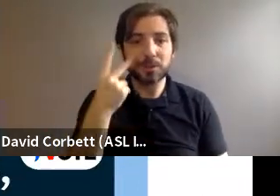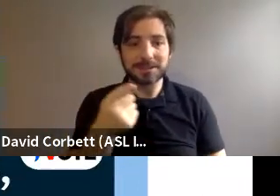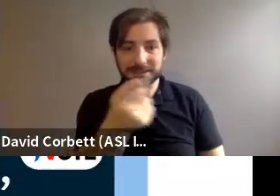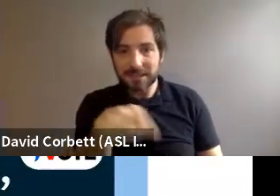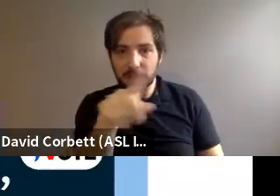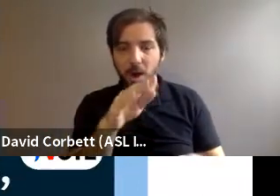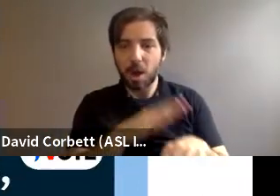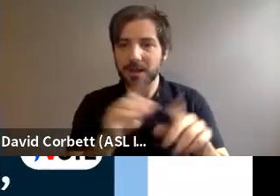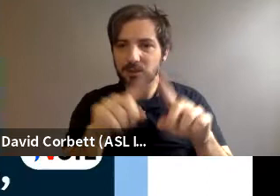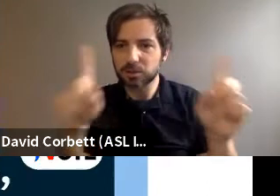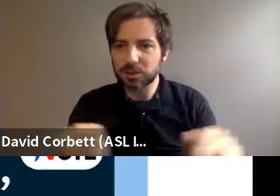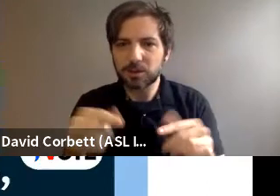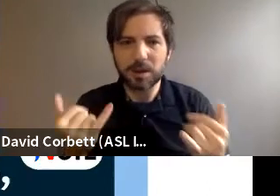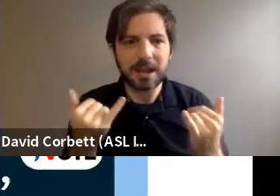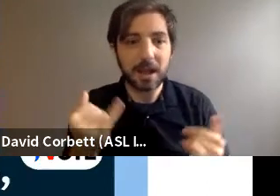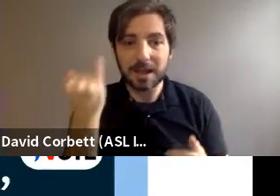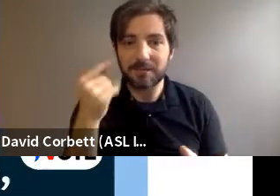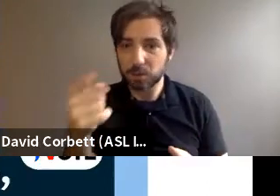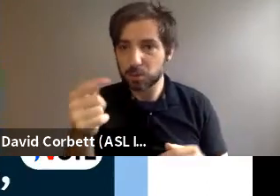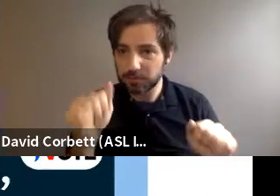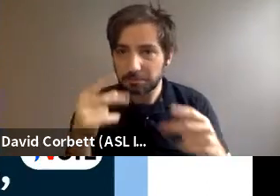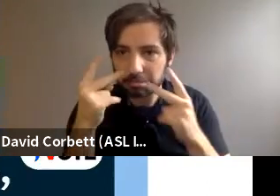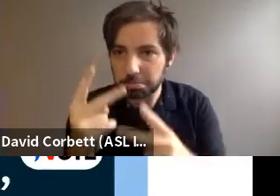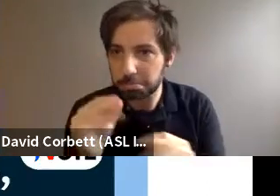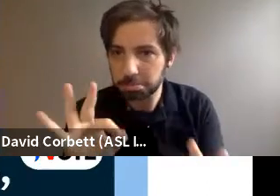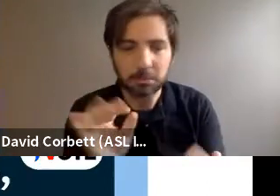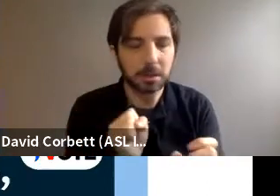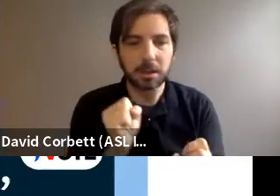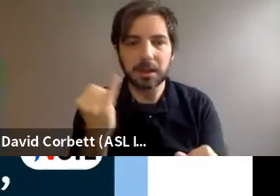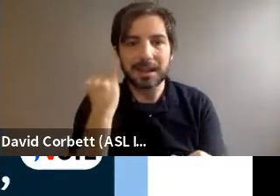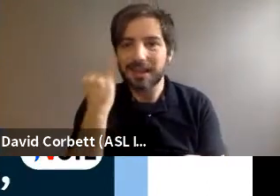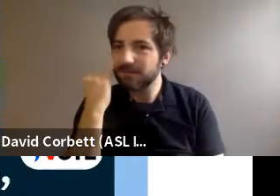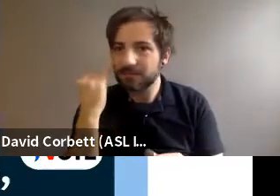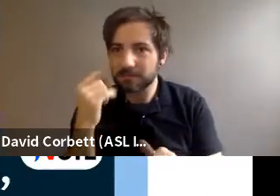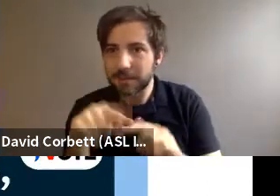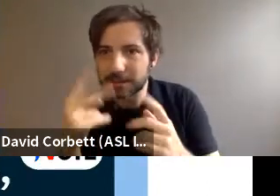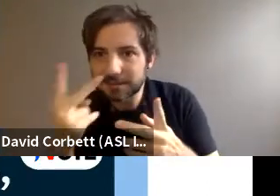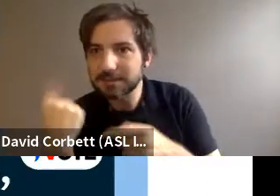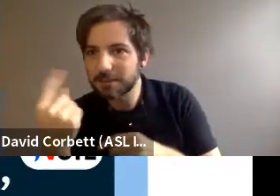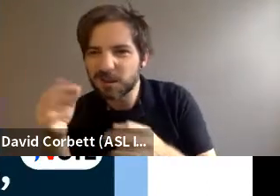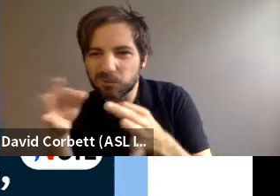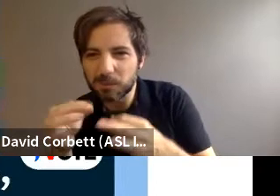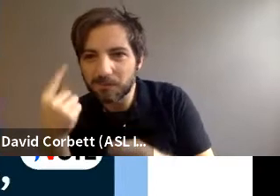a person who is sighted, if not, somebody will be describing that for you--we participated